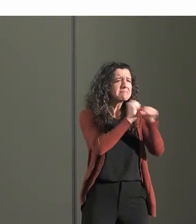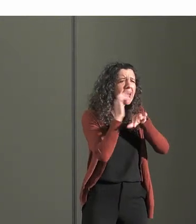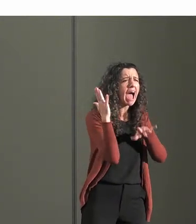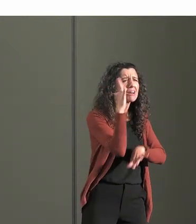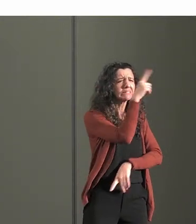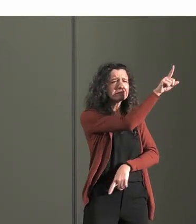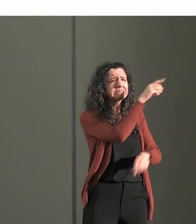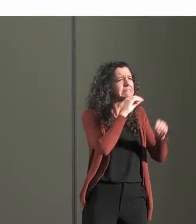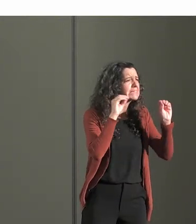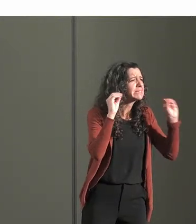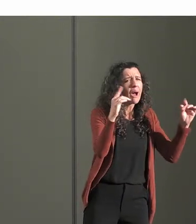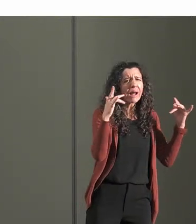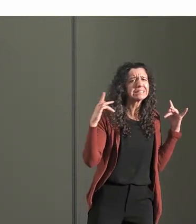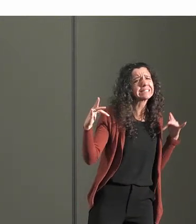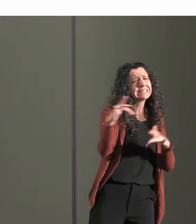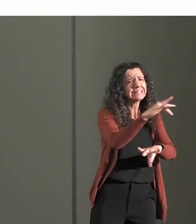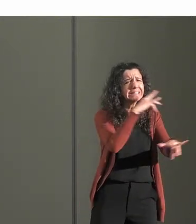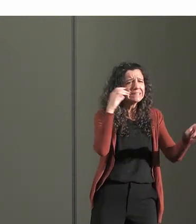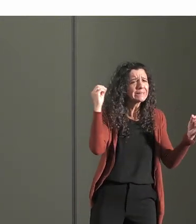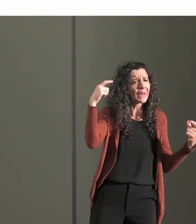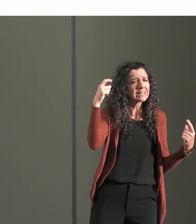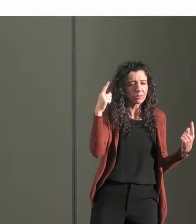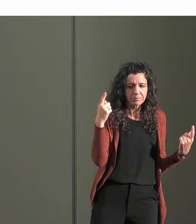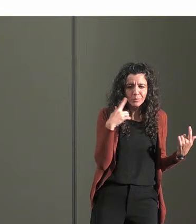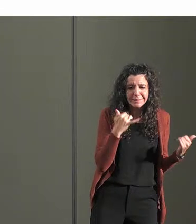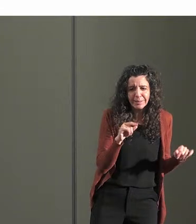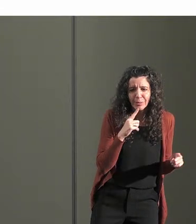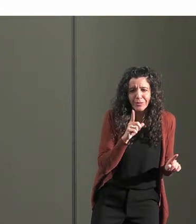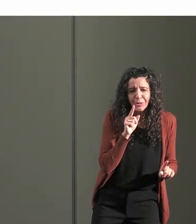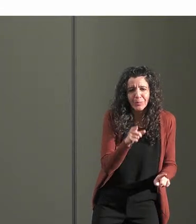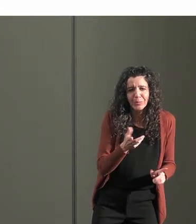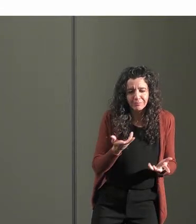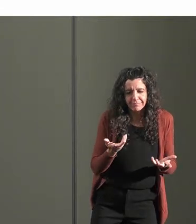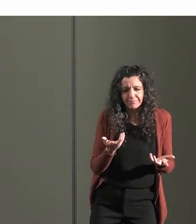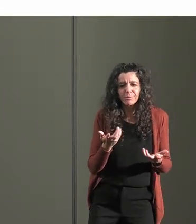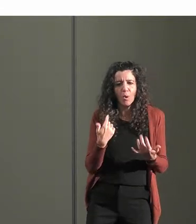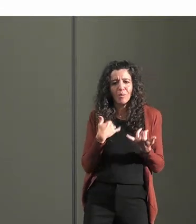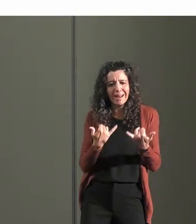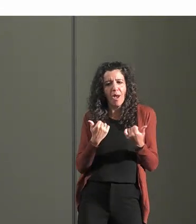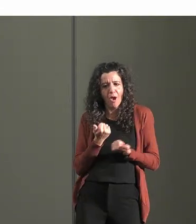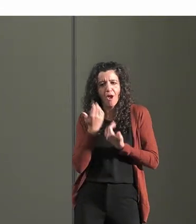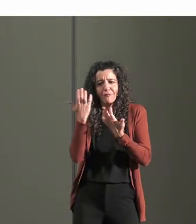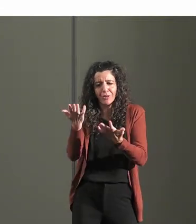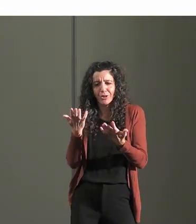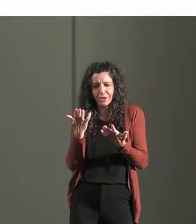with life live tran scib and offer them off-line as well.